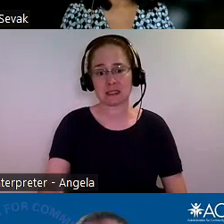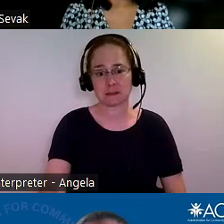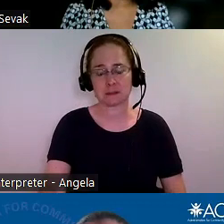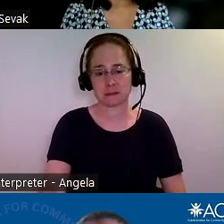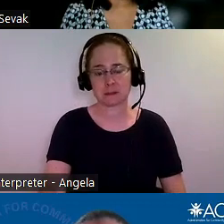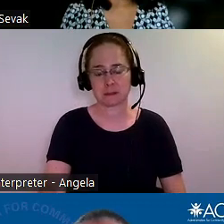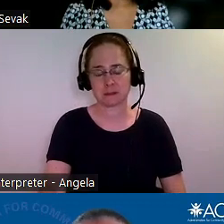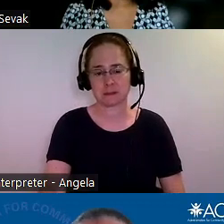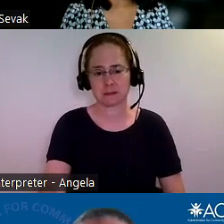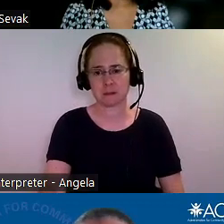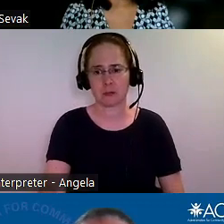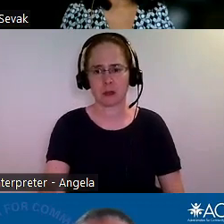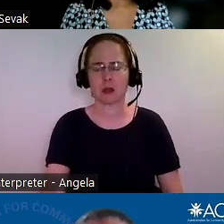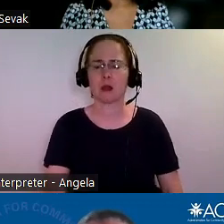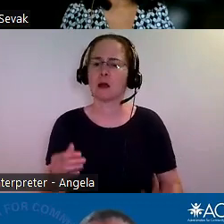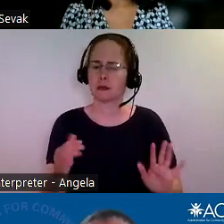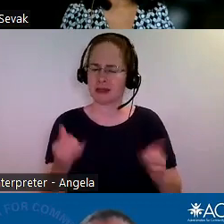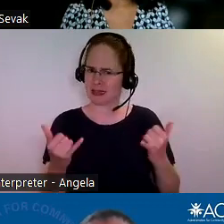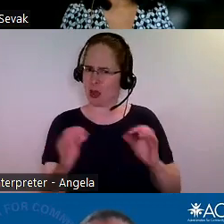(Anjali Forber-Pratt) And I believe this one is a clarifying question,